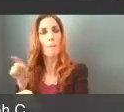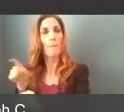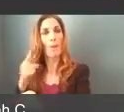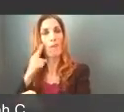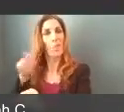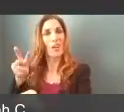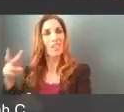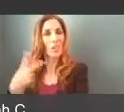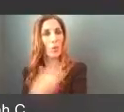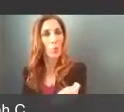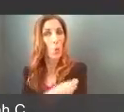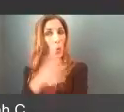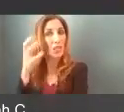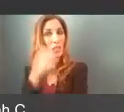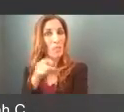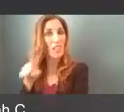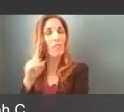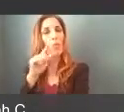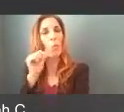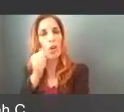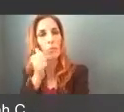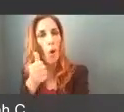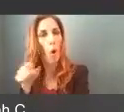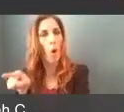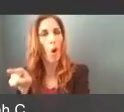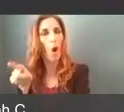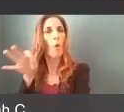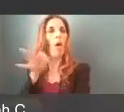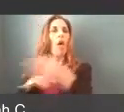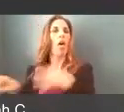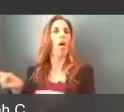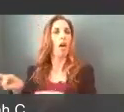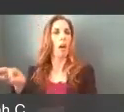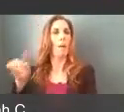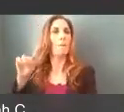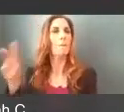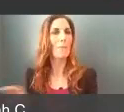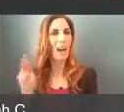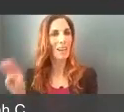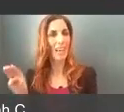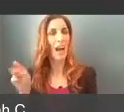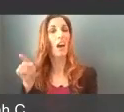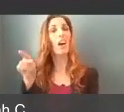for tomorrow's individuals and that will be at the Norristown High School on Monday.